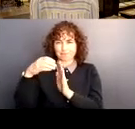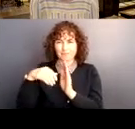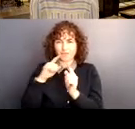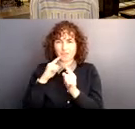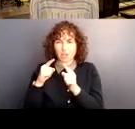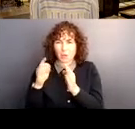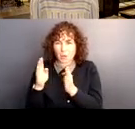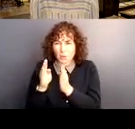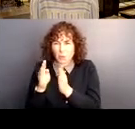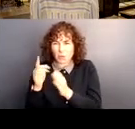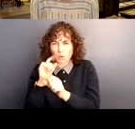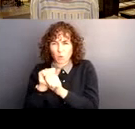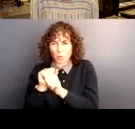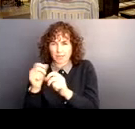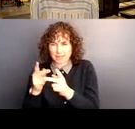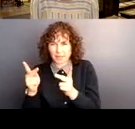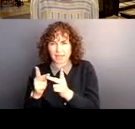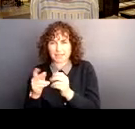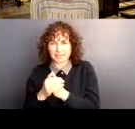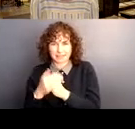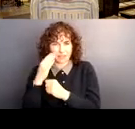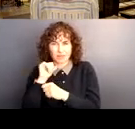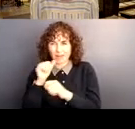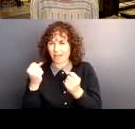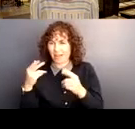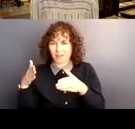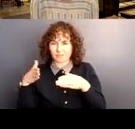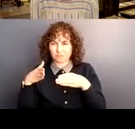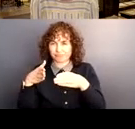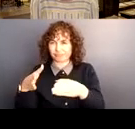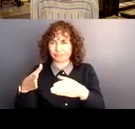There's not a huge pathway between the chairs